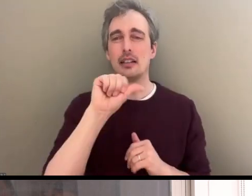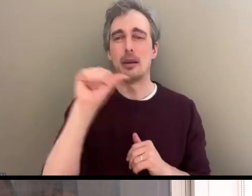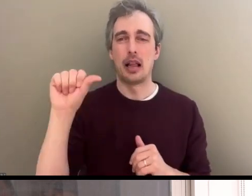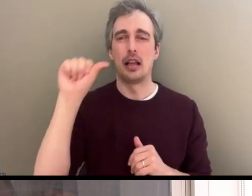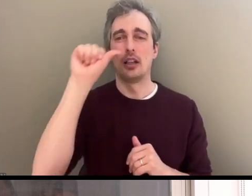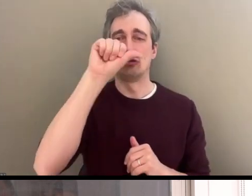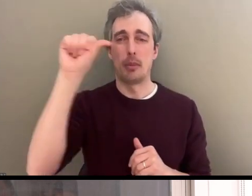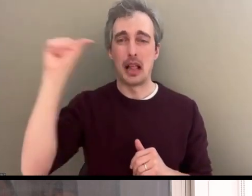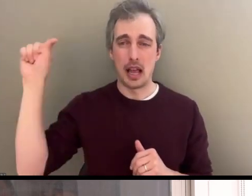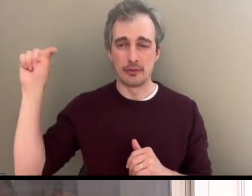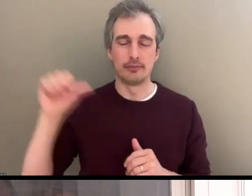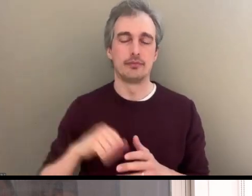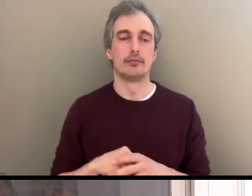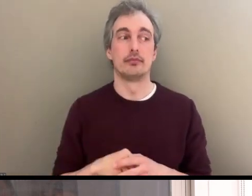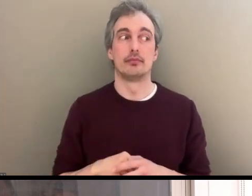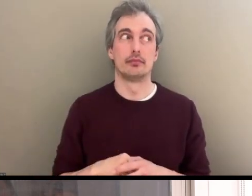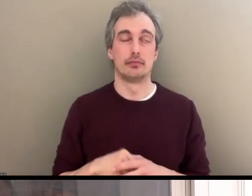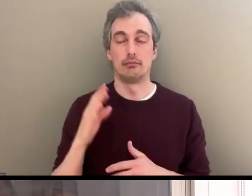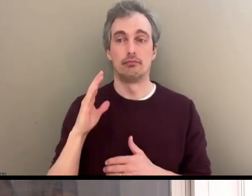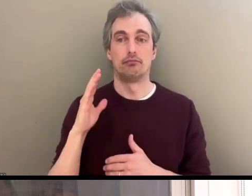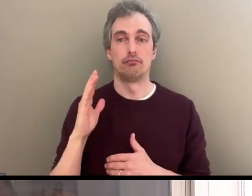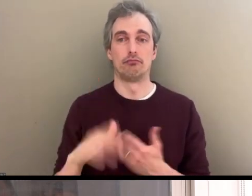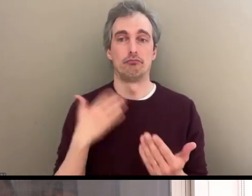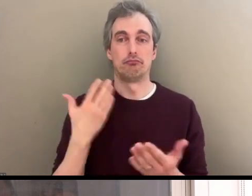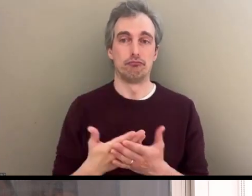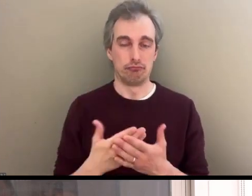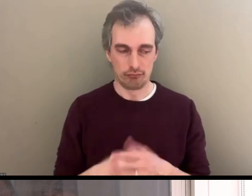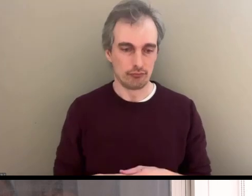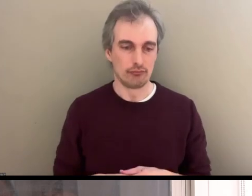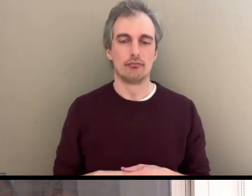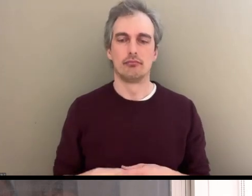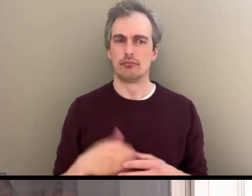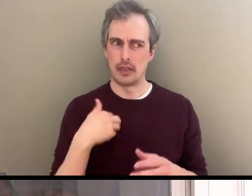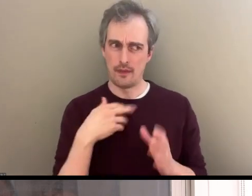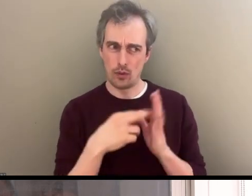All of the above. Do you have rules for AAA? I thought they... I know, I know.